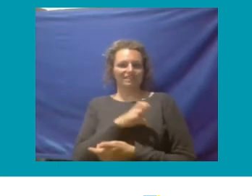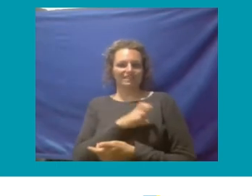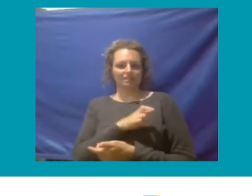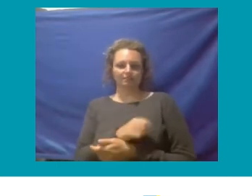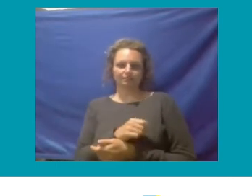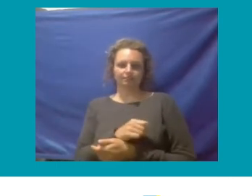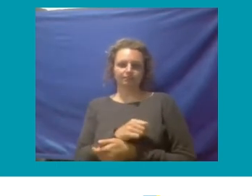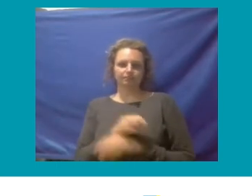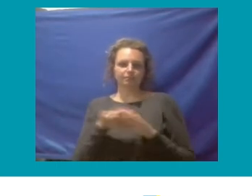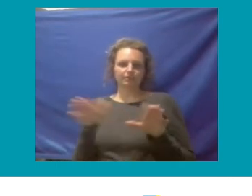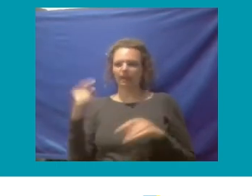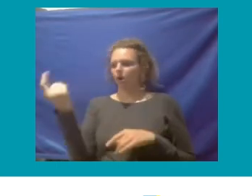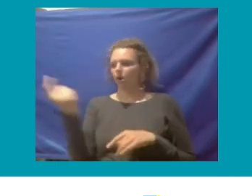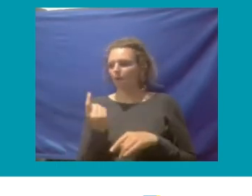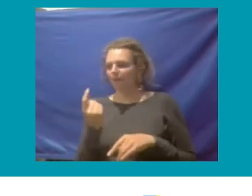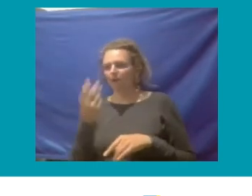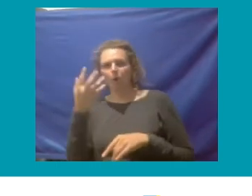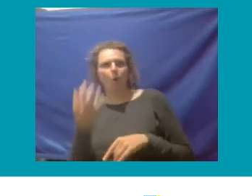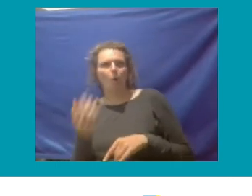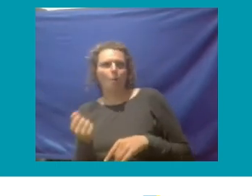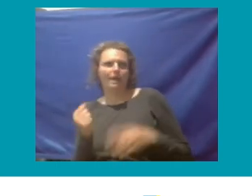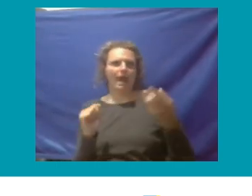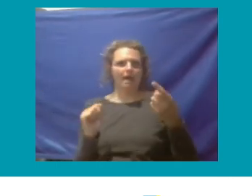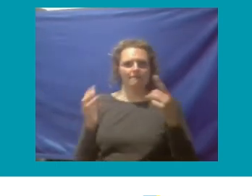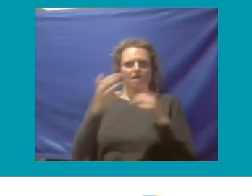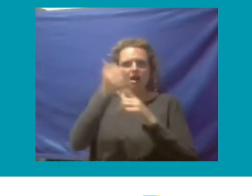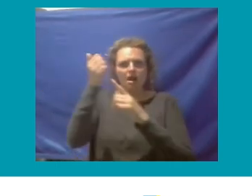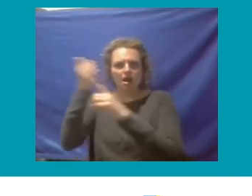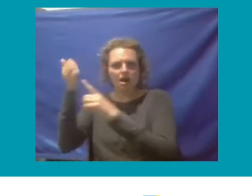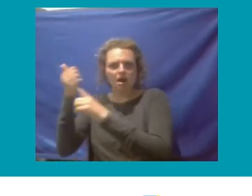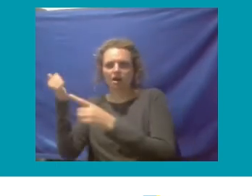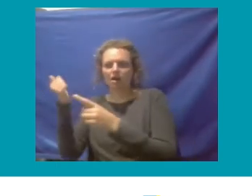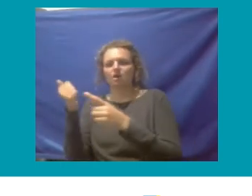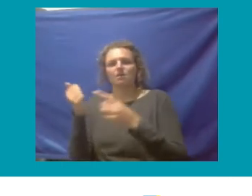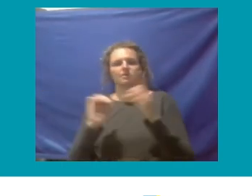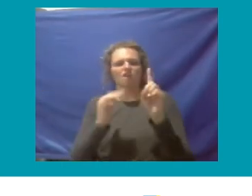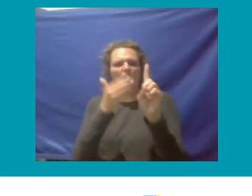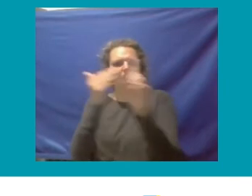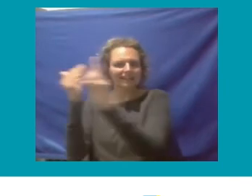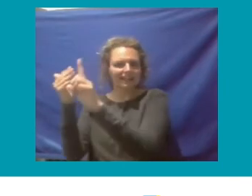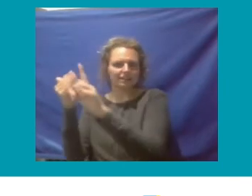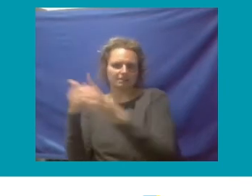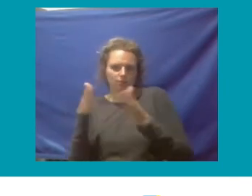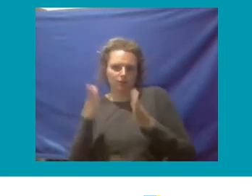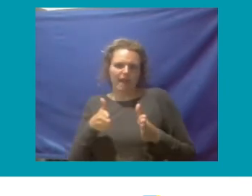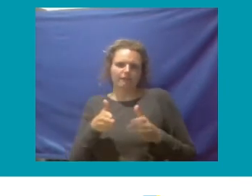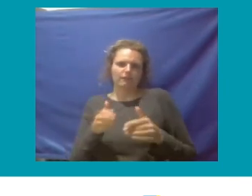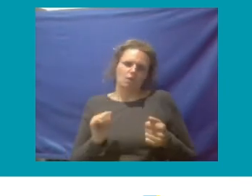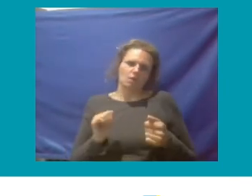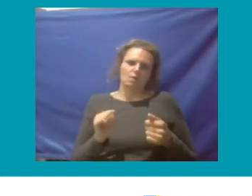or we need a charity to support. They're coming to us because they're saying, you know, we have skill shortages.